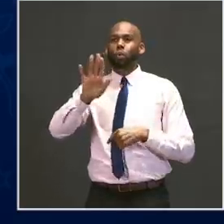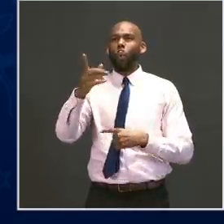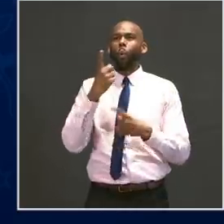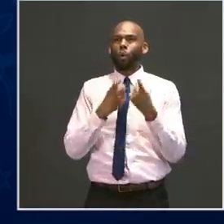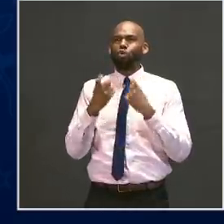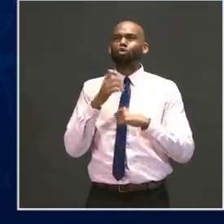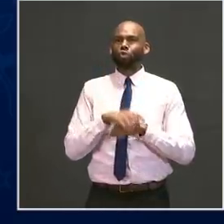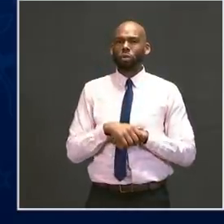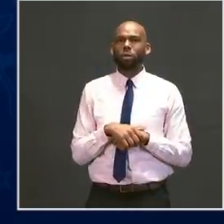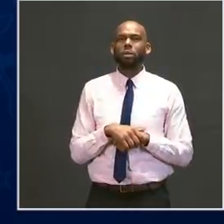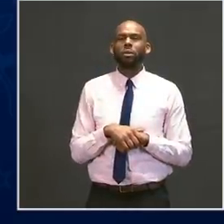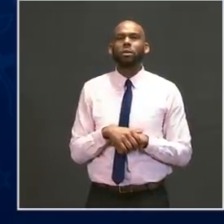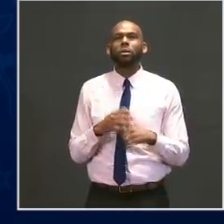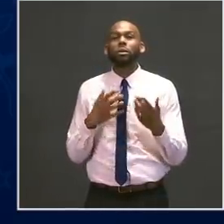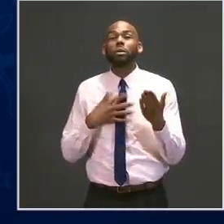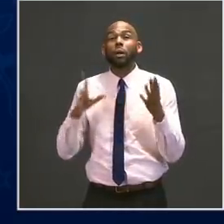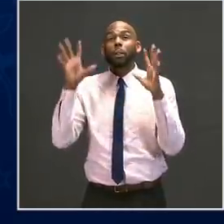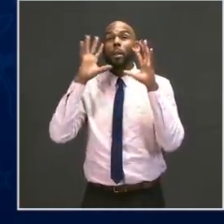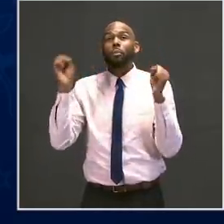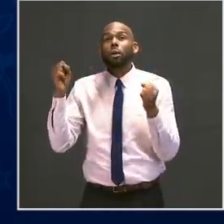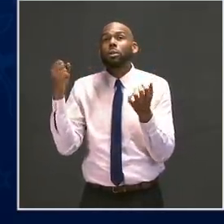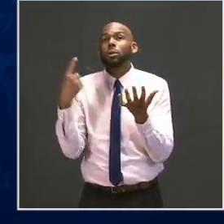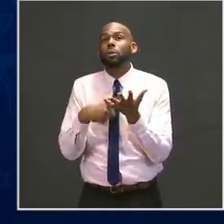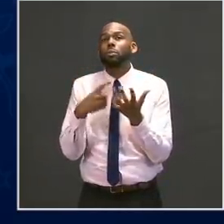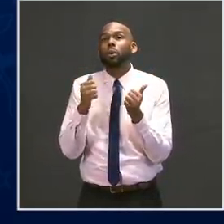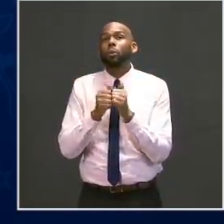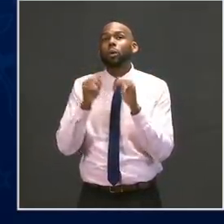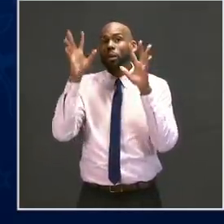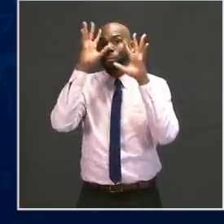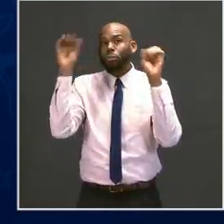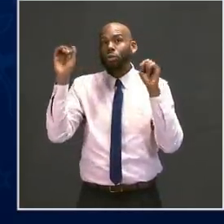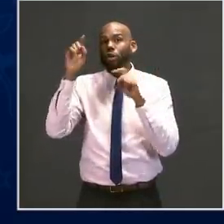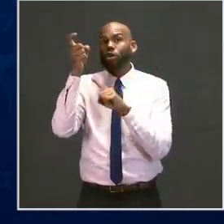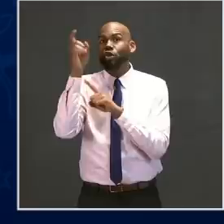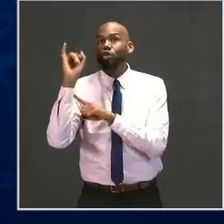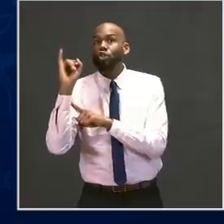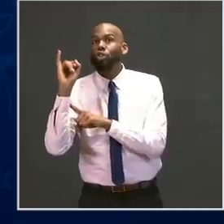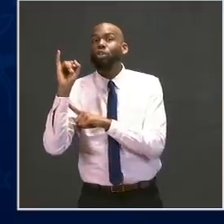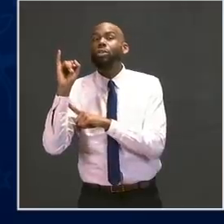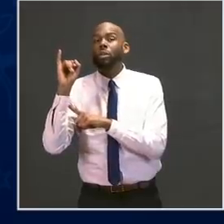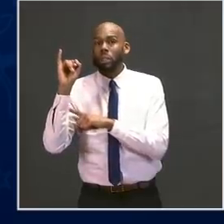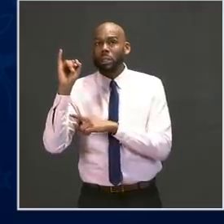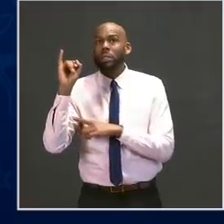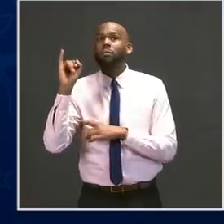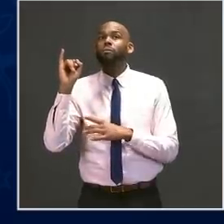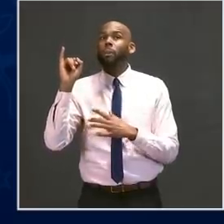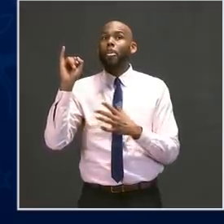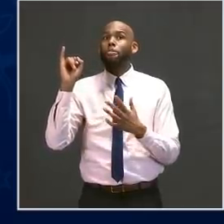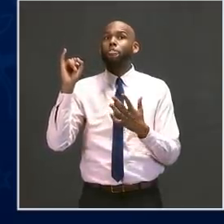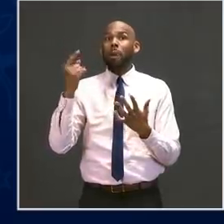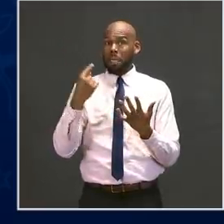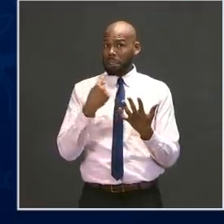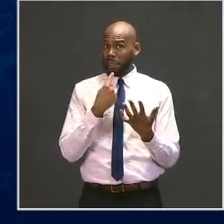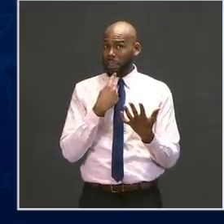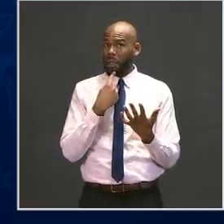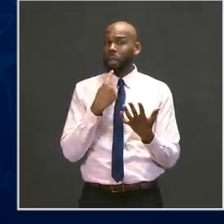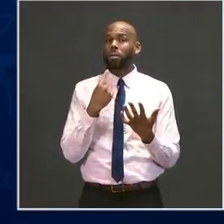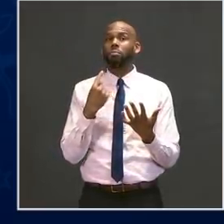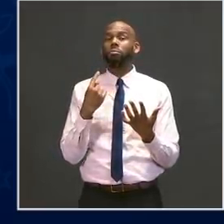The President spoke with the President of China's Xi Jinping and said that he addressed the human rights abuses.